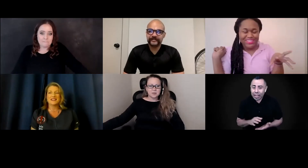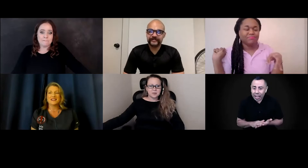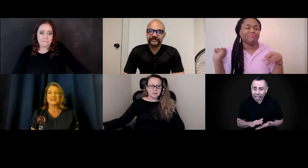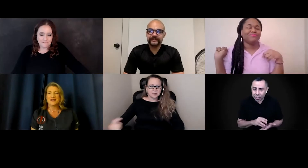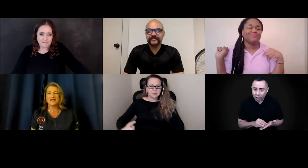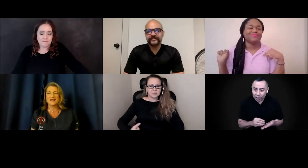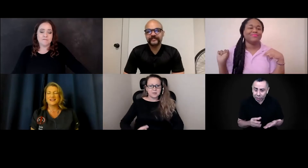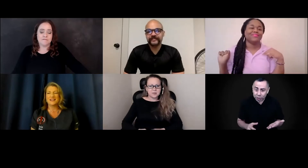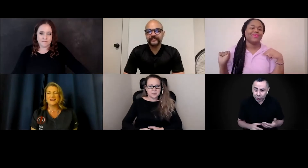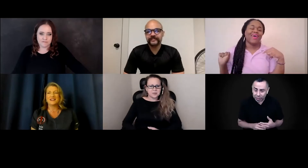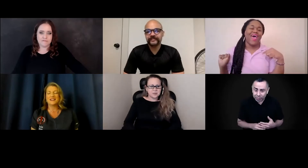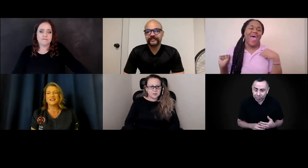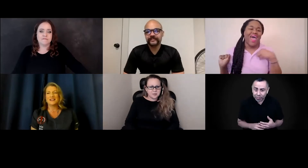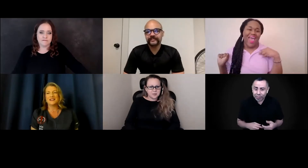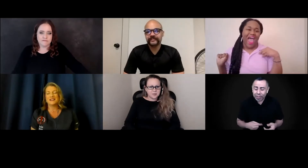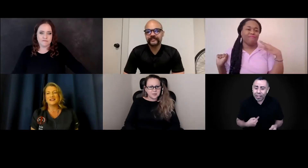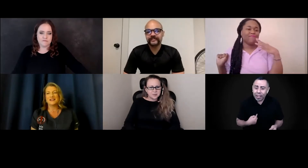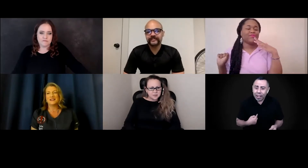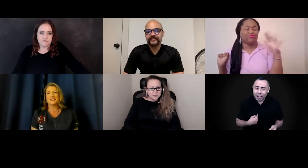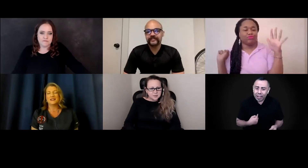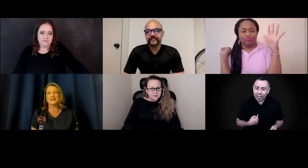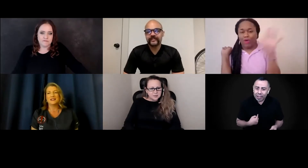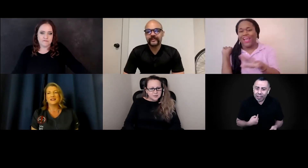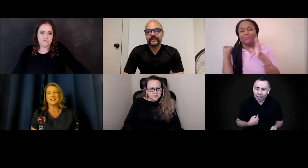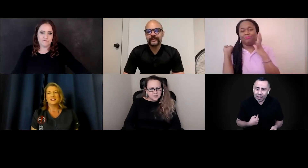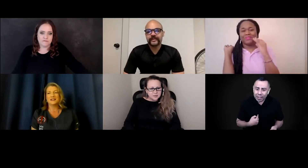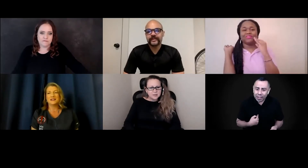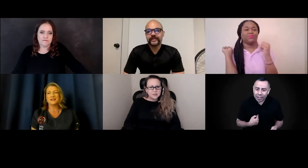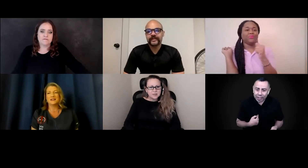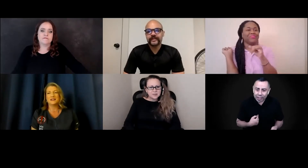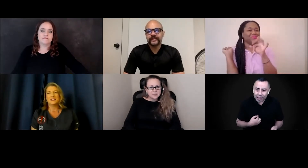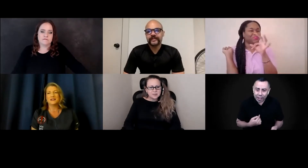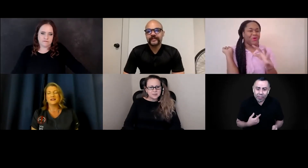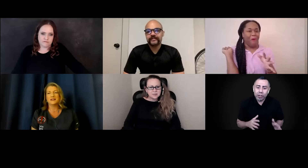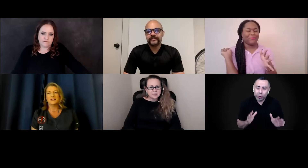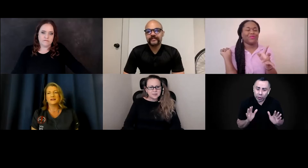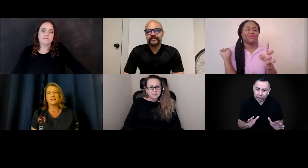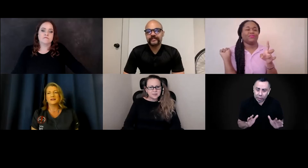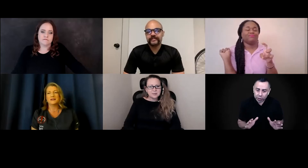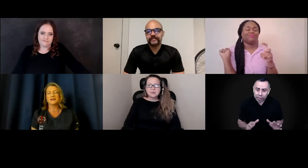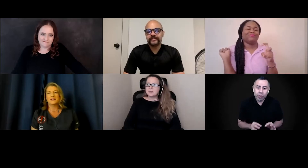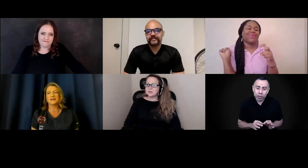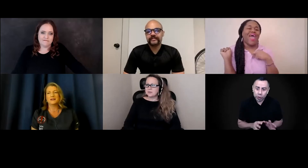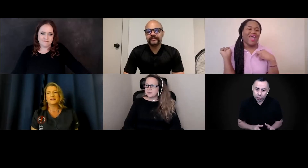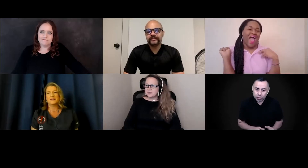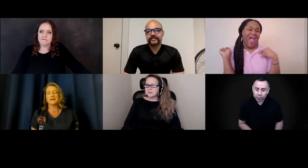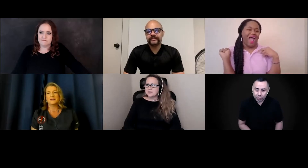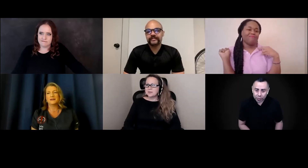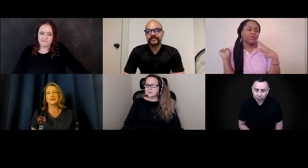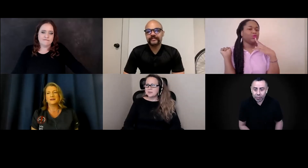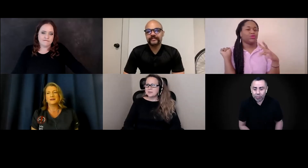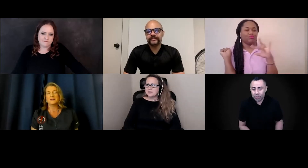As a college student, I've had a great experience with interpreters.